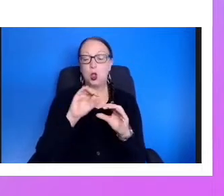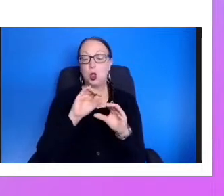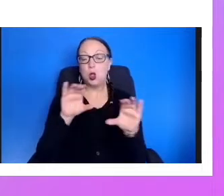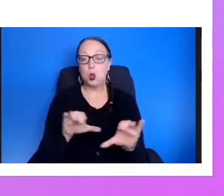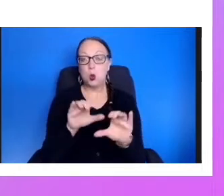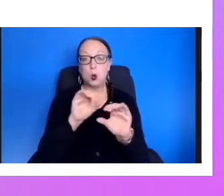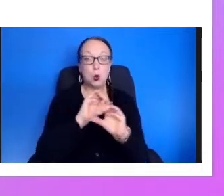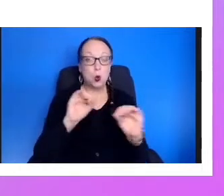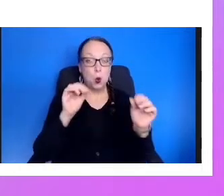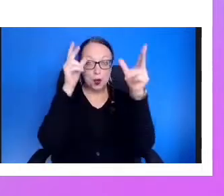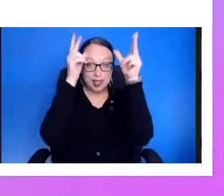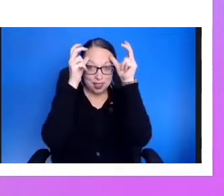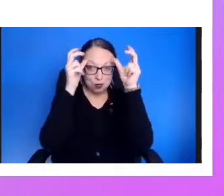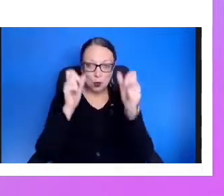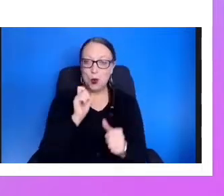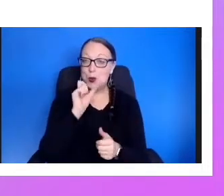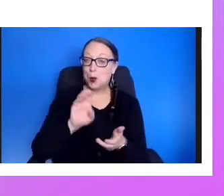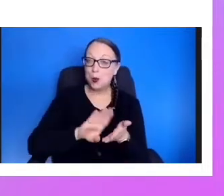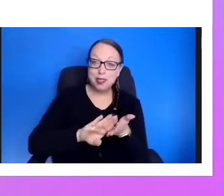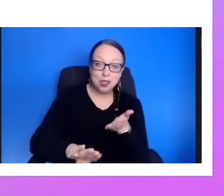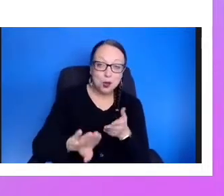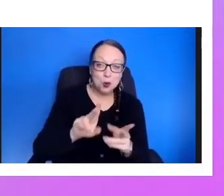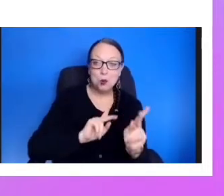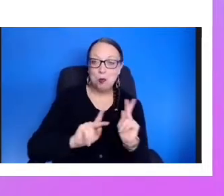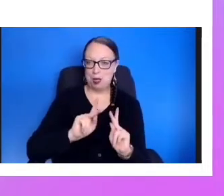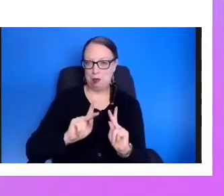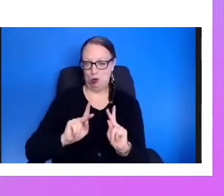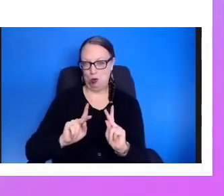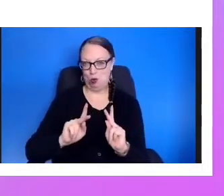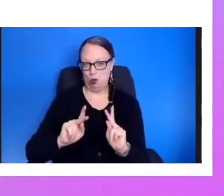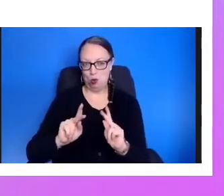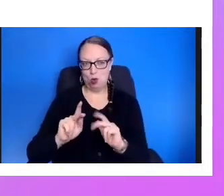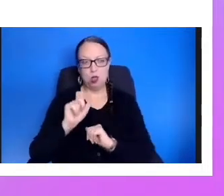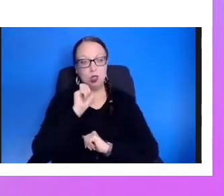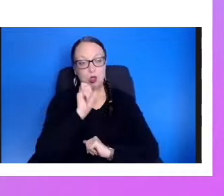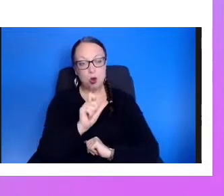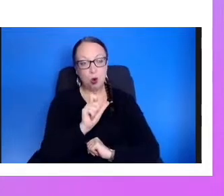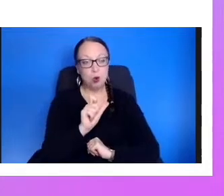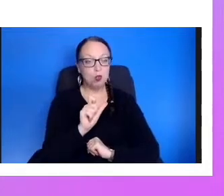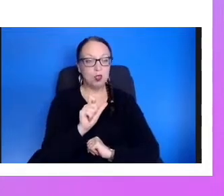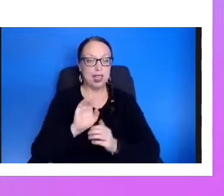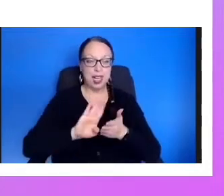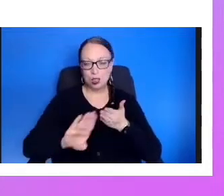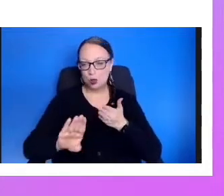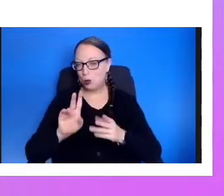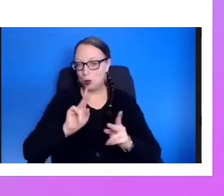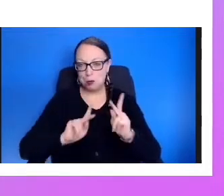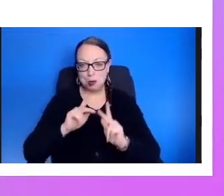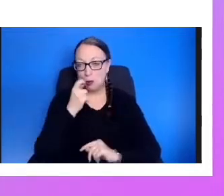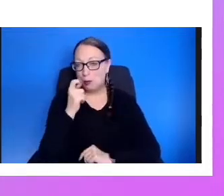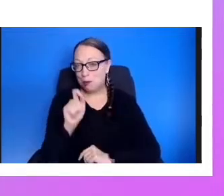don't exclude people, don't unwittingly or wittingly exclude people and make sure that